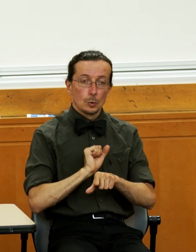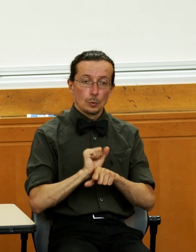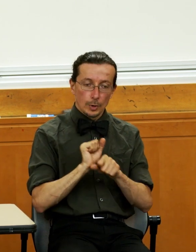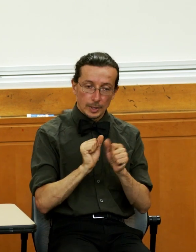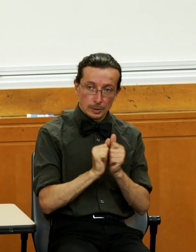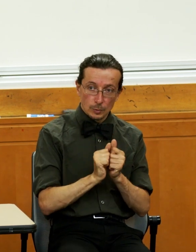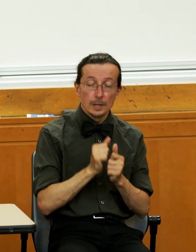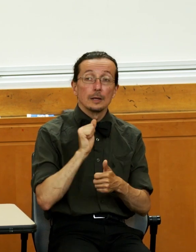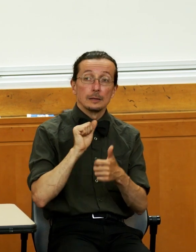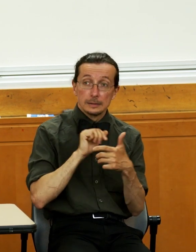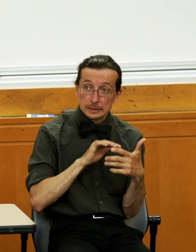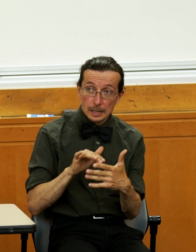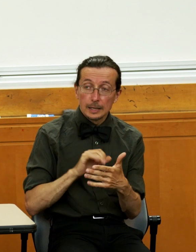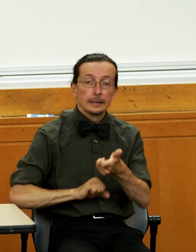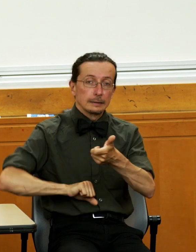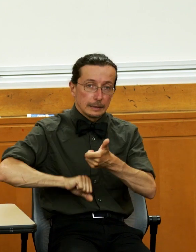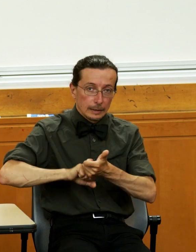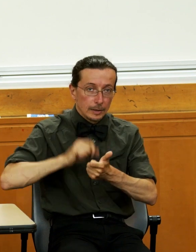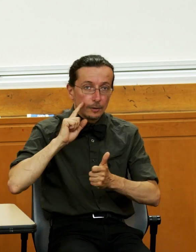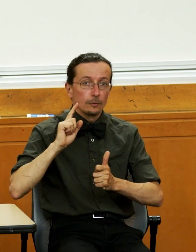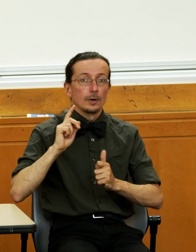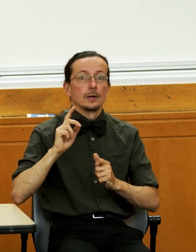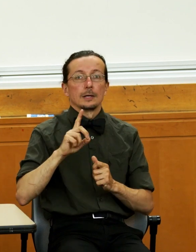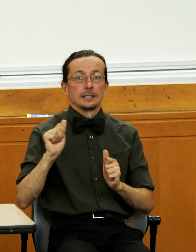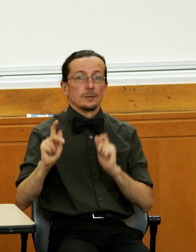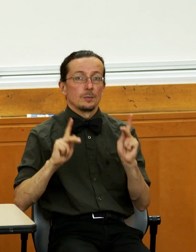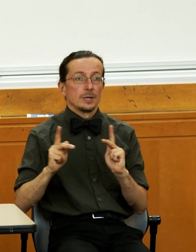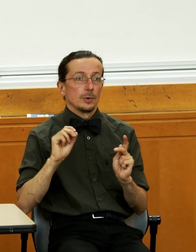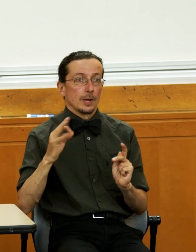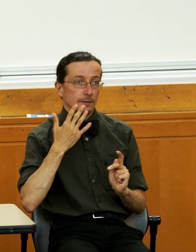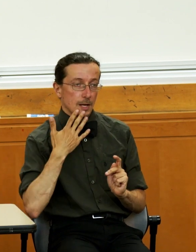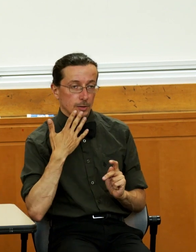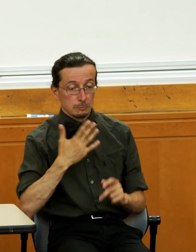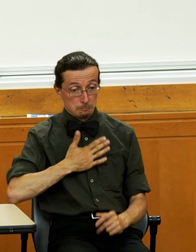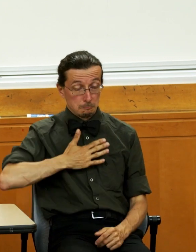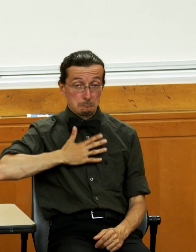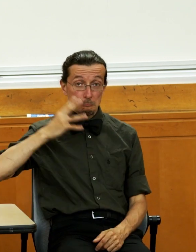and advocating for disabled people of color. My experience as a disabled civil rights attorney,